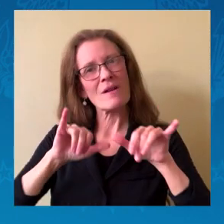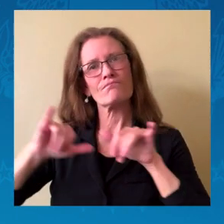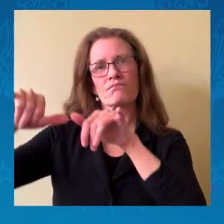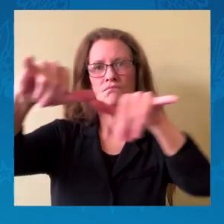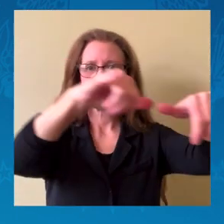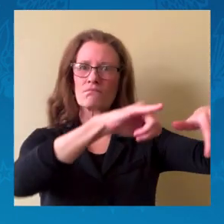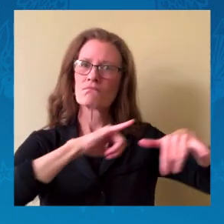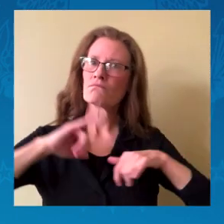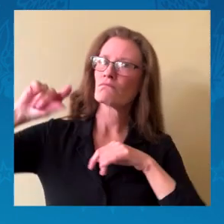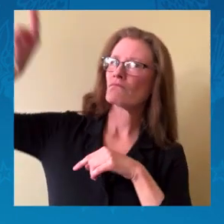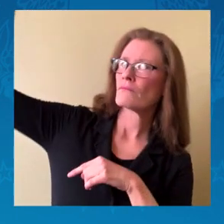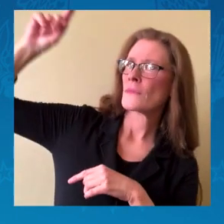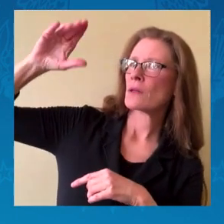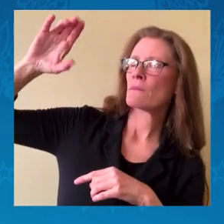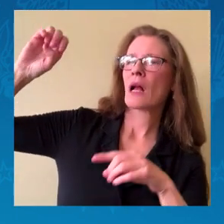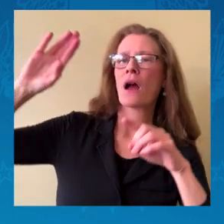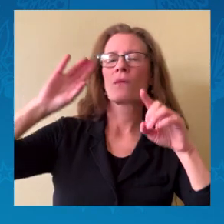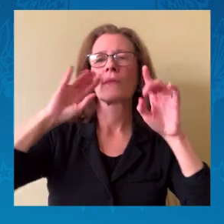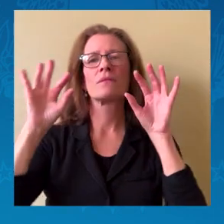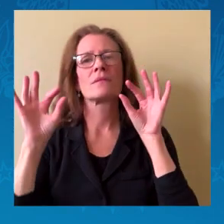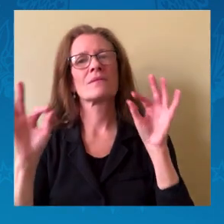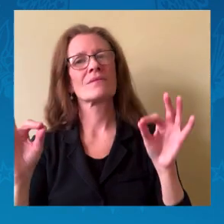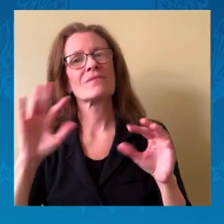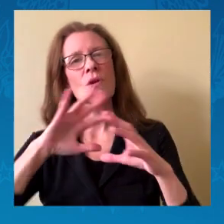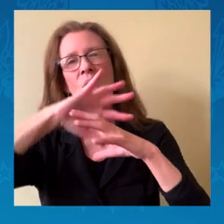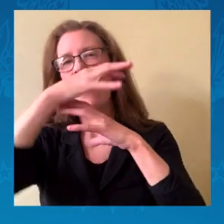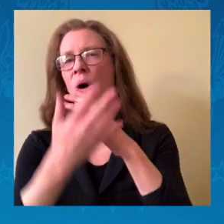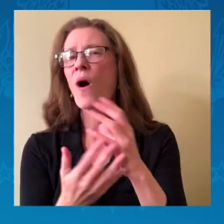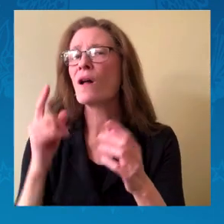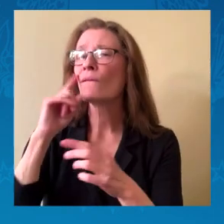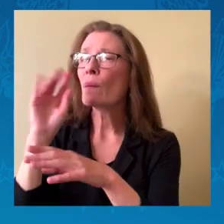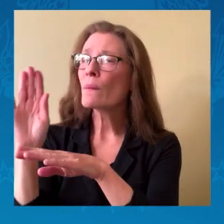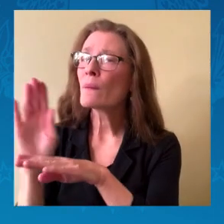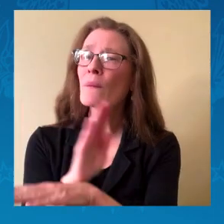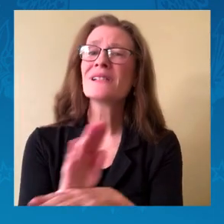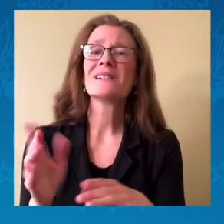It cuts across countries. It cuts across civil society.